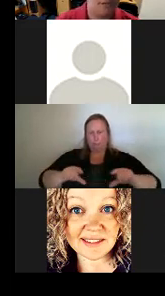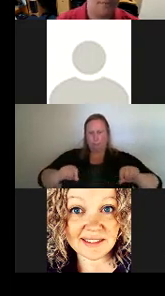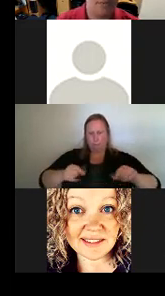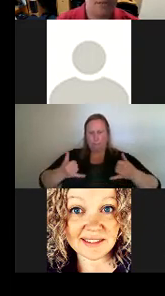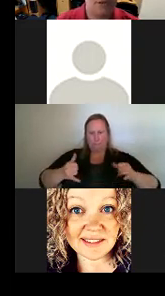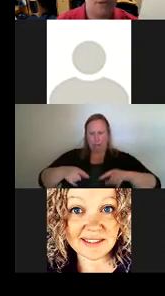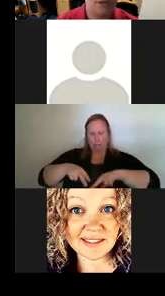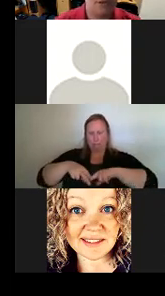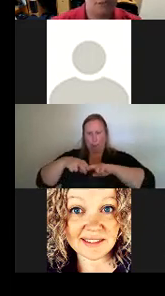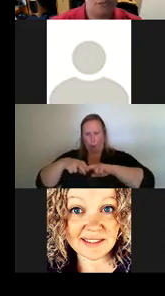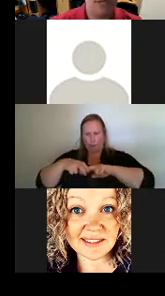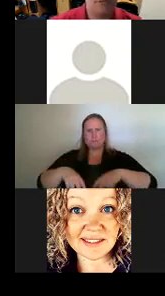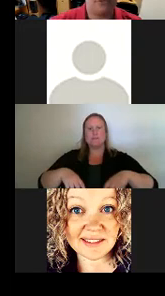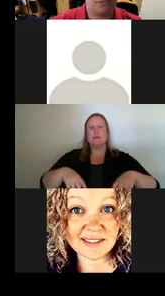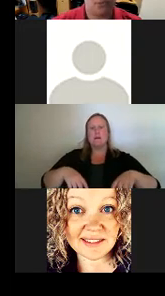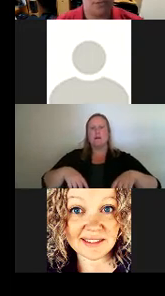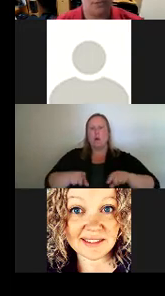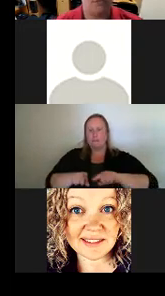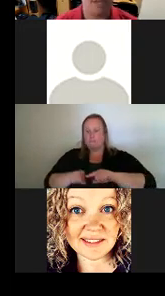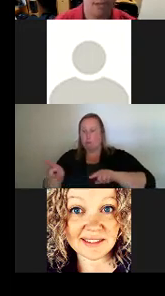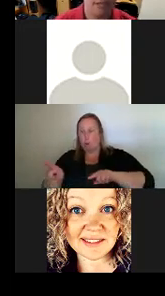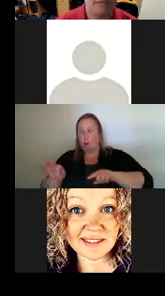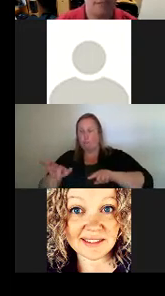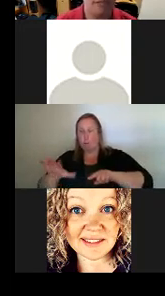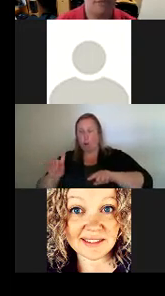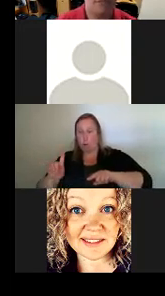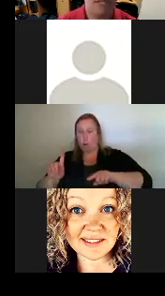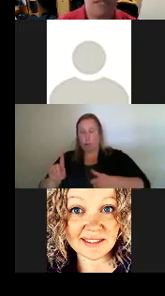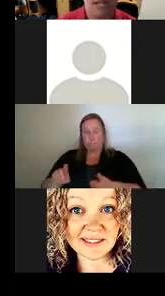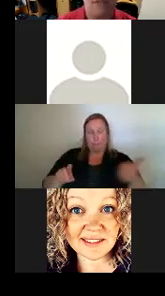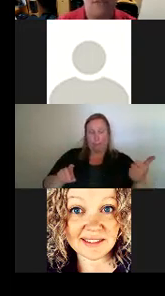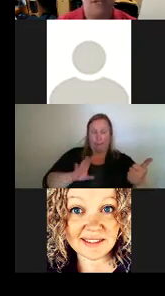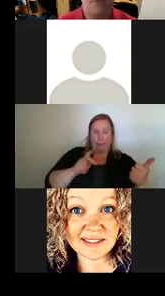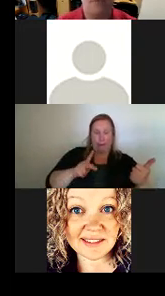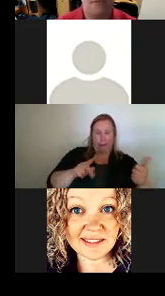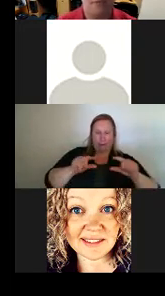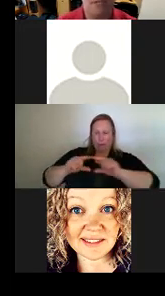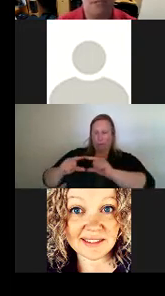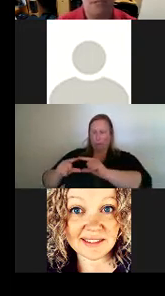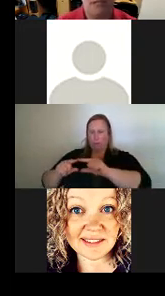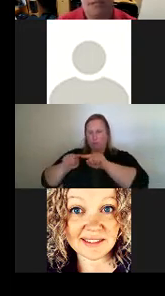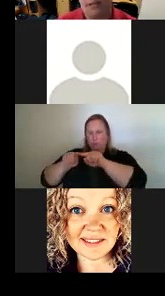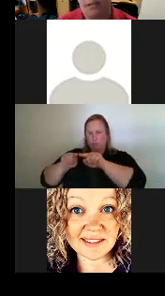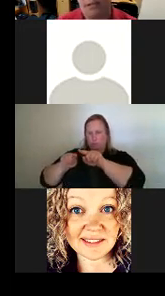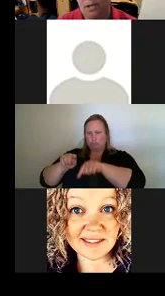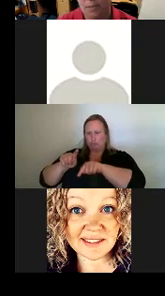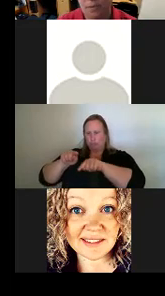AND BACK ARE TRIANGLES POINTING TO THE RIGHT OR LEFT ON EITHER SIDE. THERE ARE A NUMBER OTHER BUTTONS ON THE TALKING BOOK